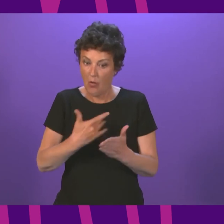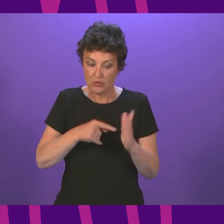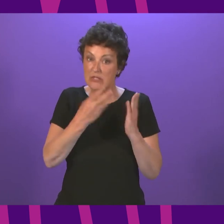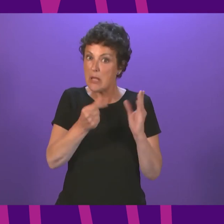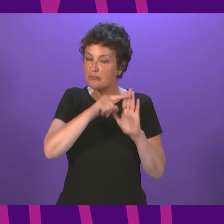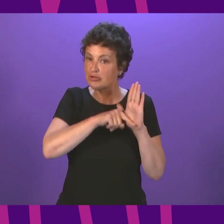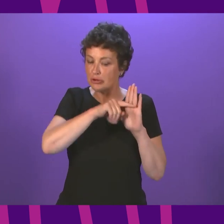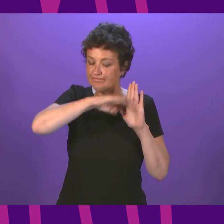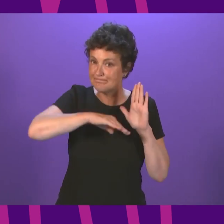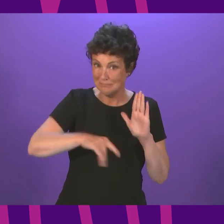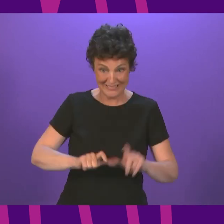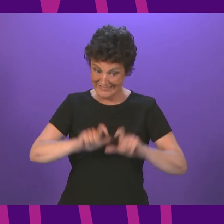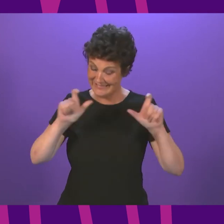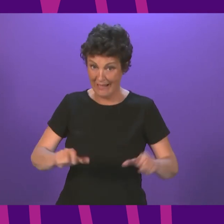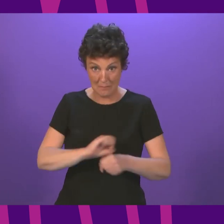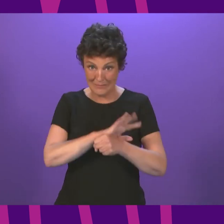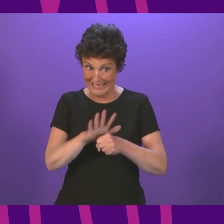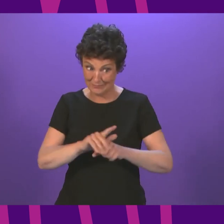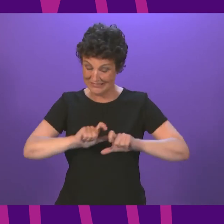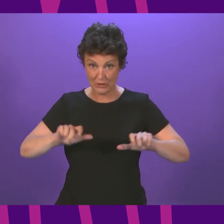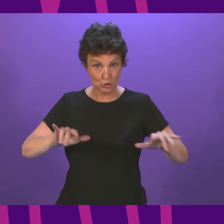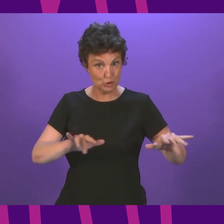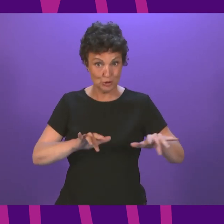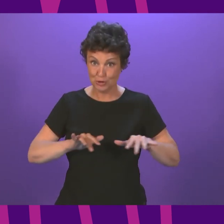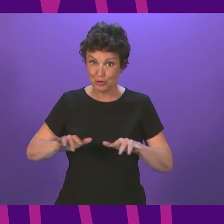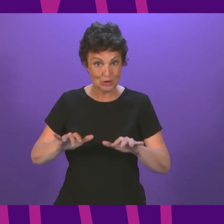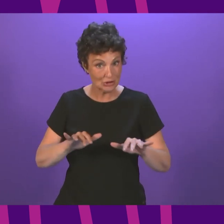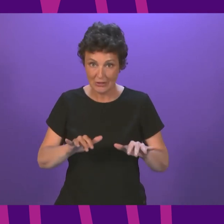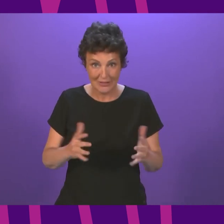which is that rushed legislation can often be bad legislation.